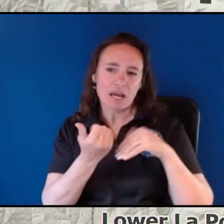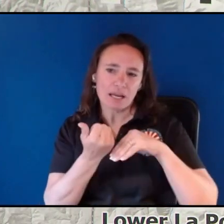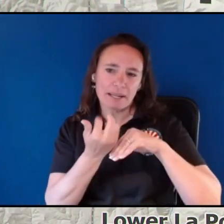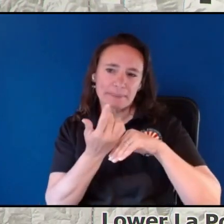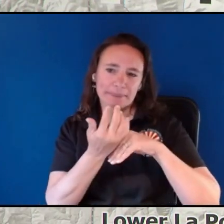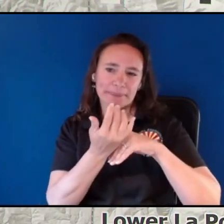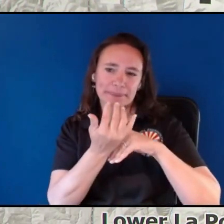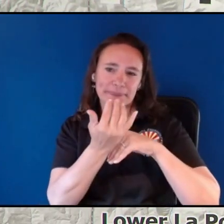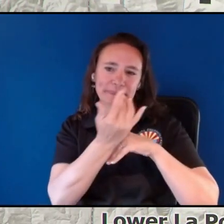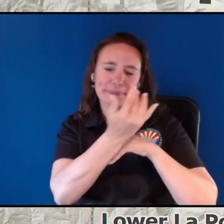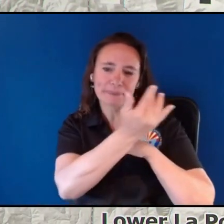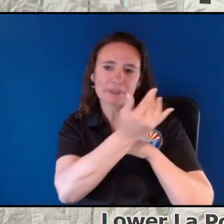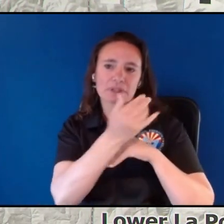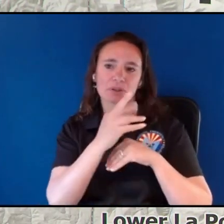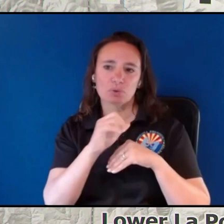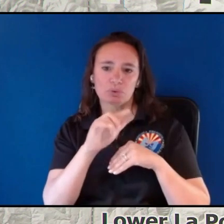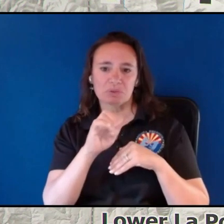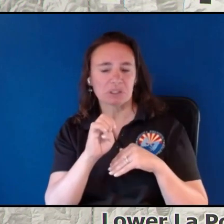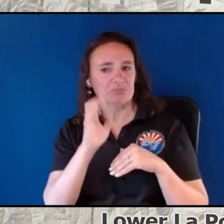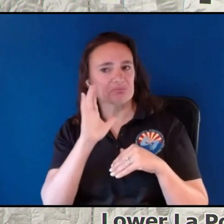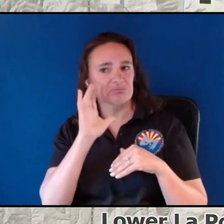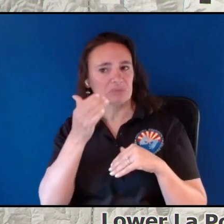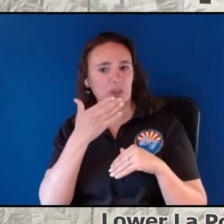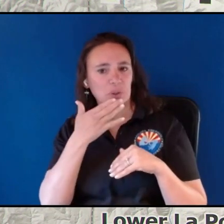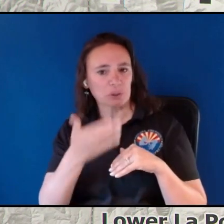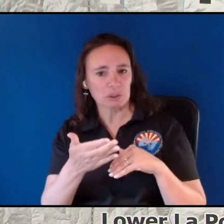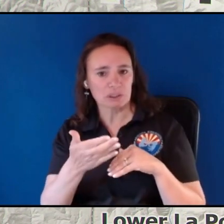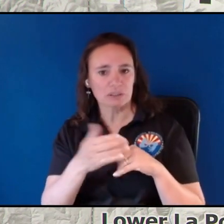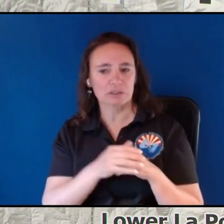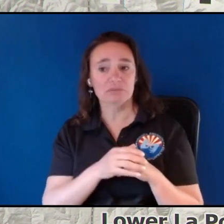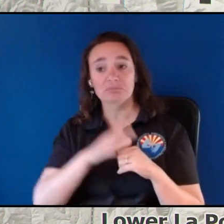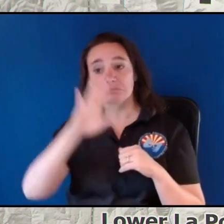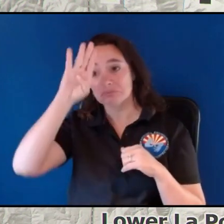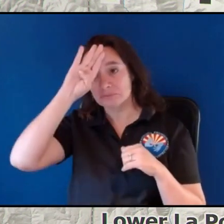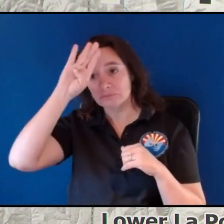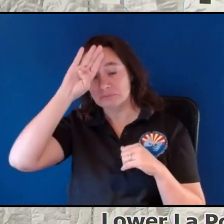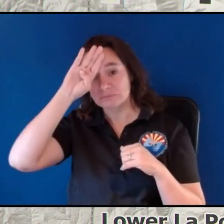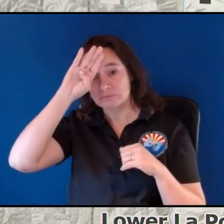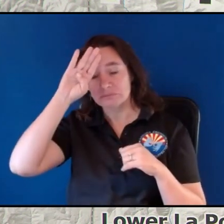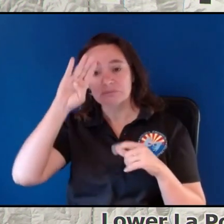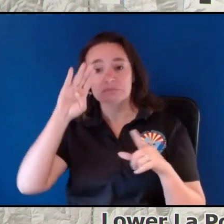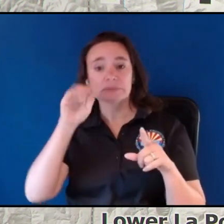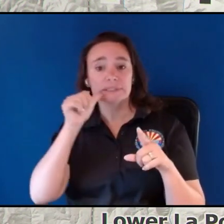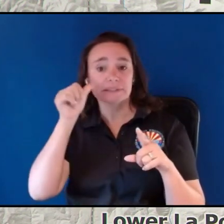looking really good in there and our crews as I talked about yesterday. We have hand crews working this piece in the